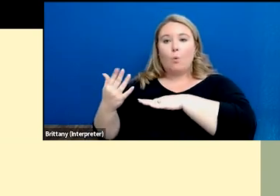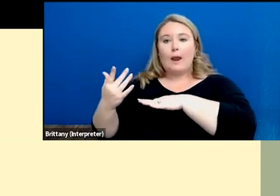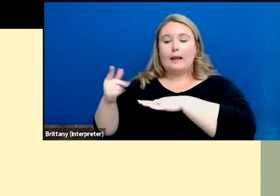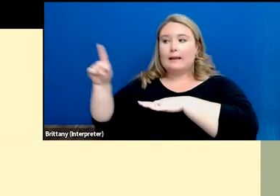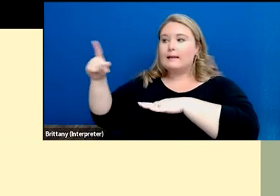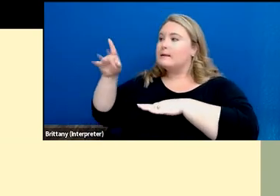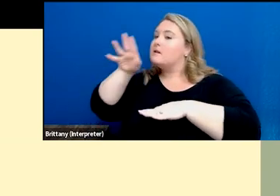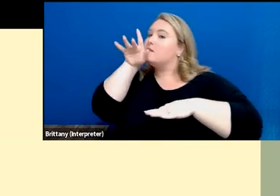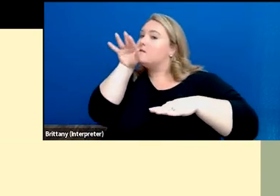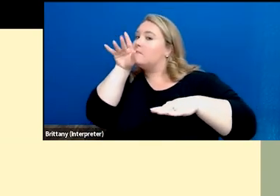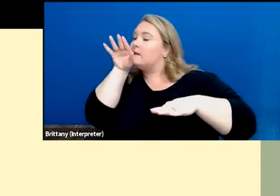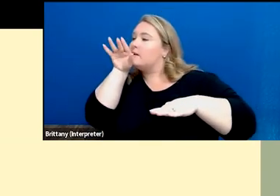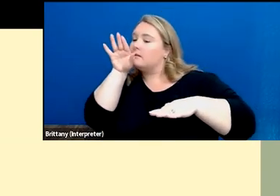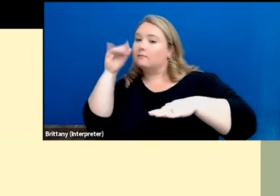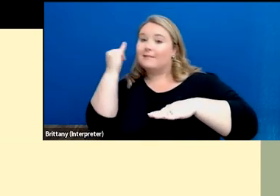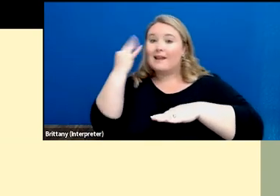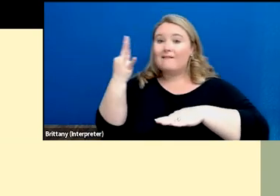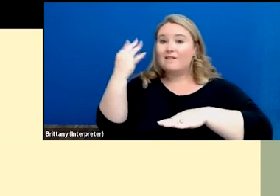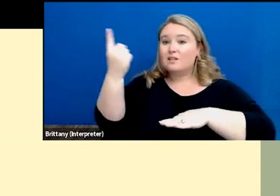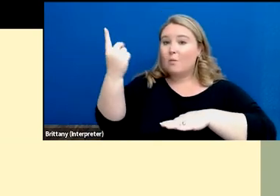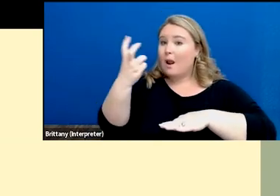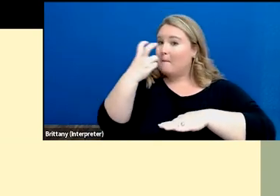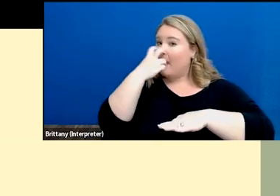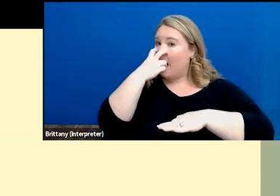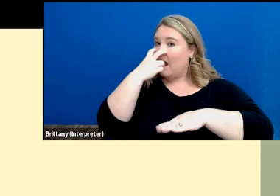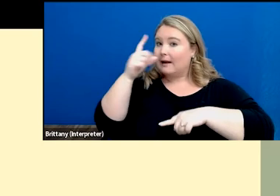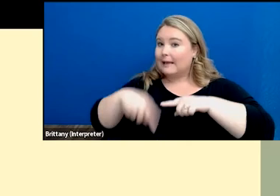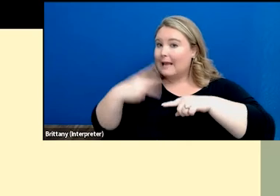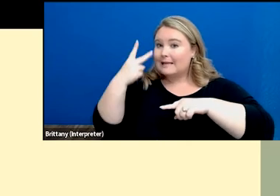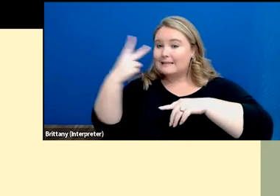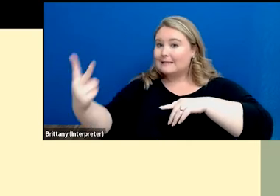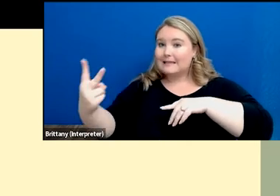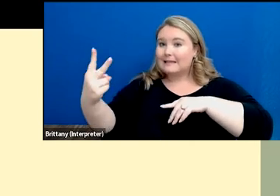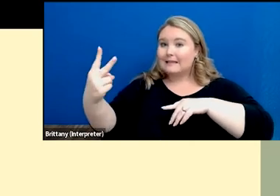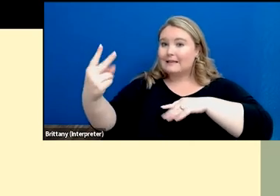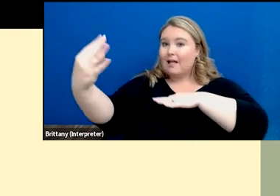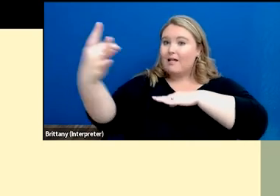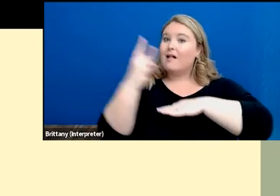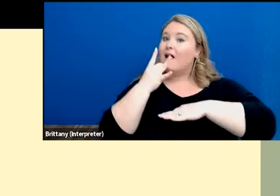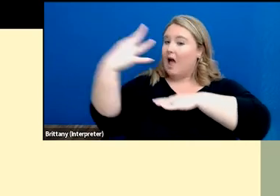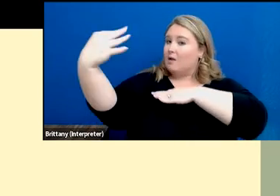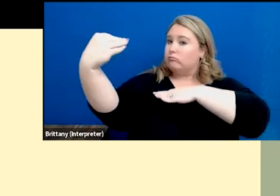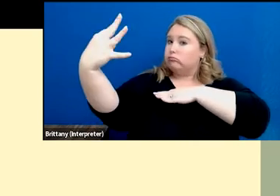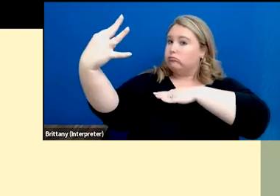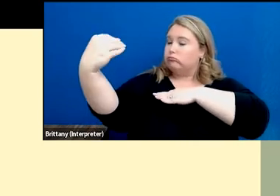so that if someone is blind or has a visual impairment, they will be able to know when it's safe to cross the street.